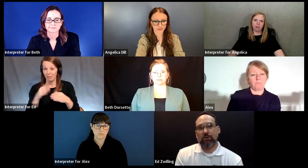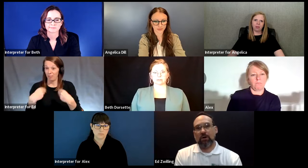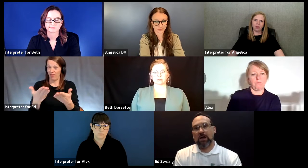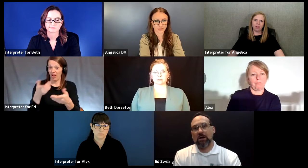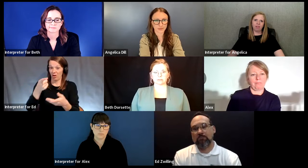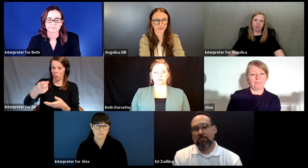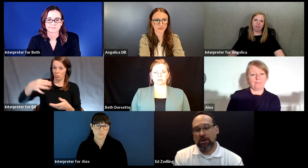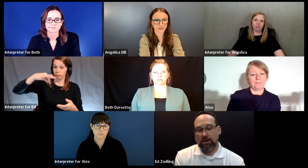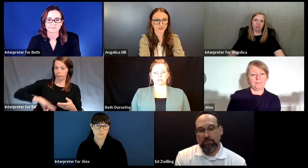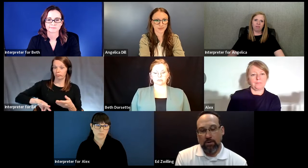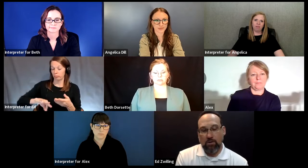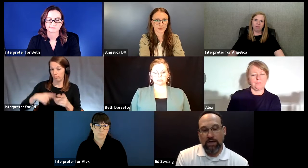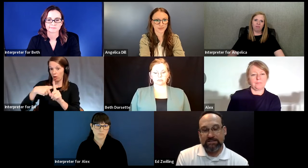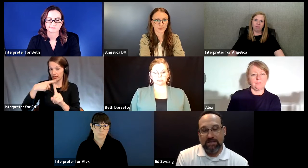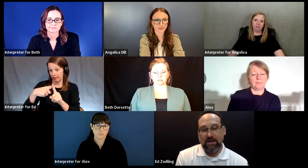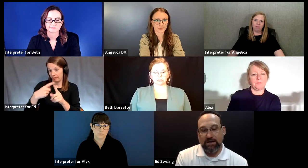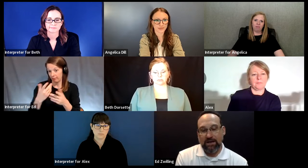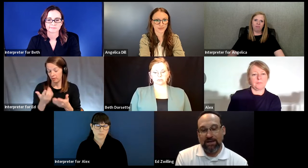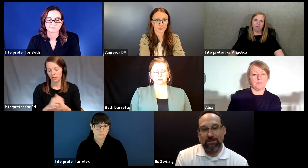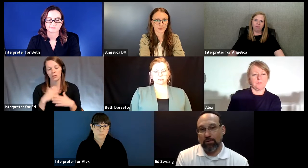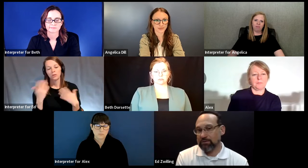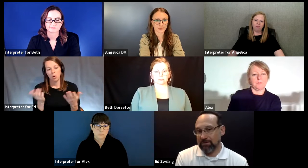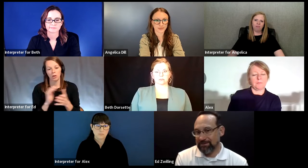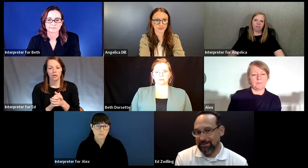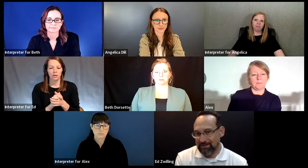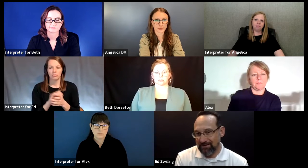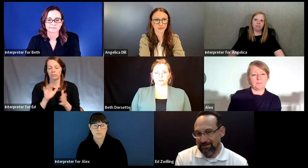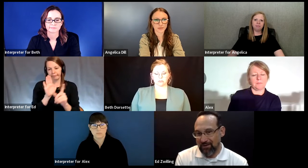So all that said, that's a personal decision.